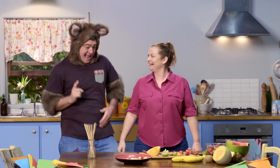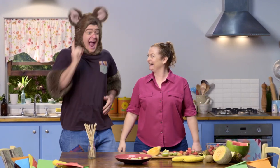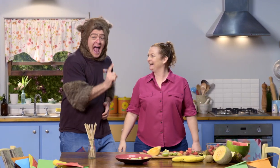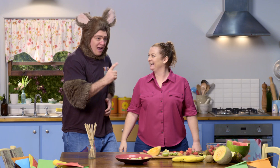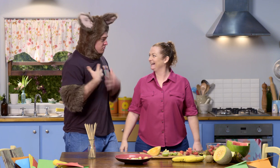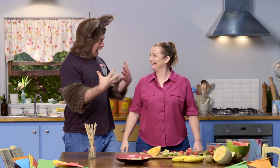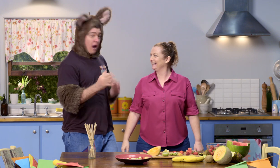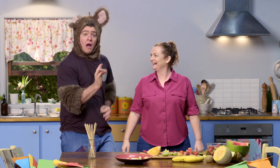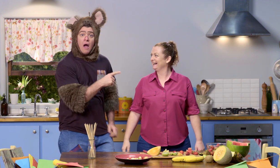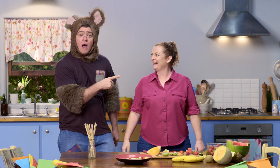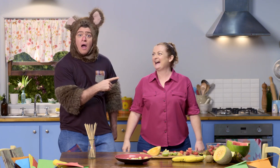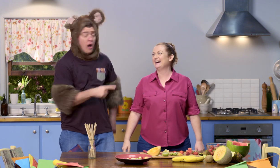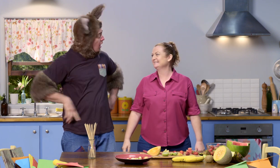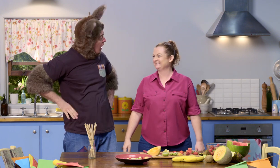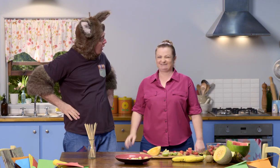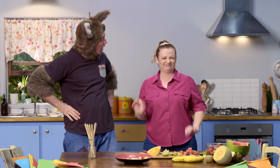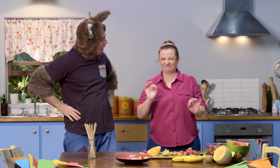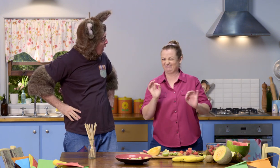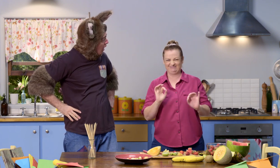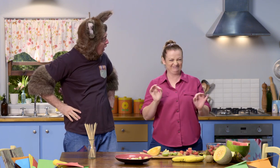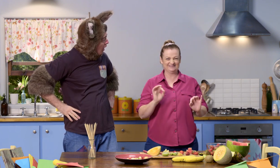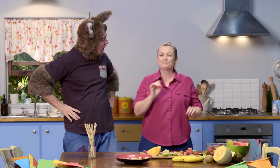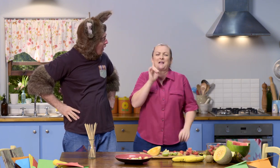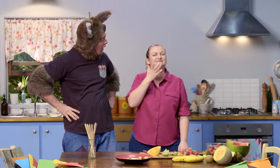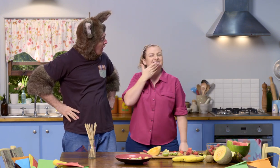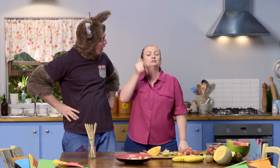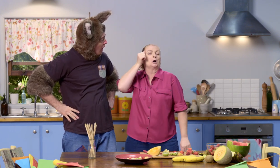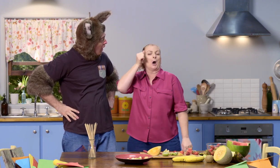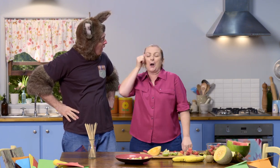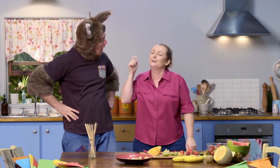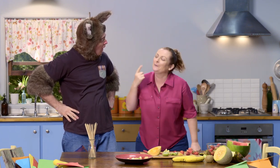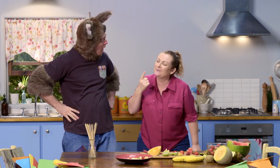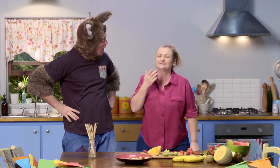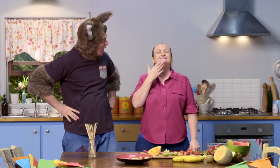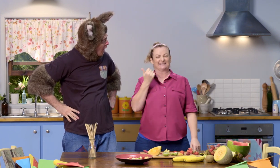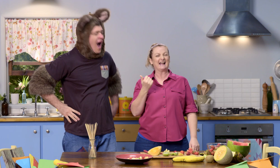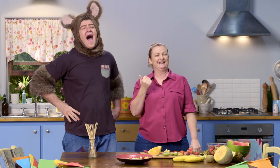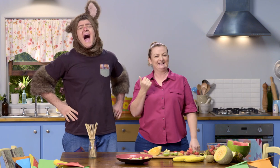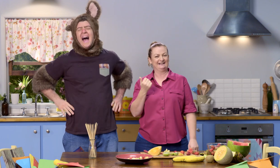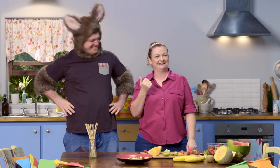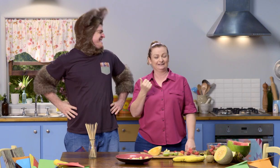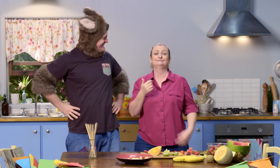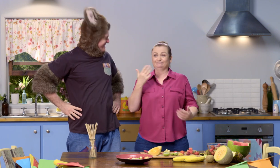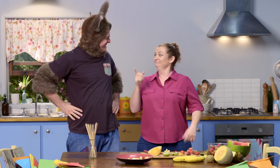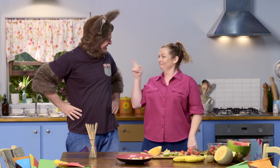Does that mean I didn't give you a surprise when I came in, Sally? No, but it's nice to know that you're coming.